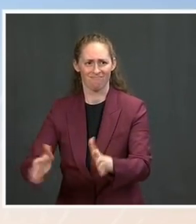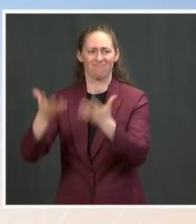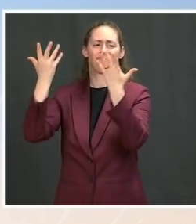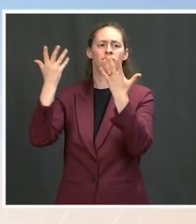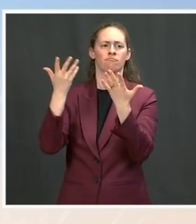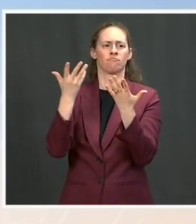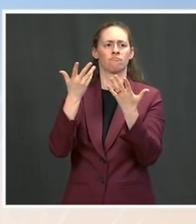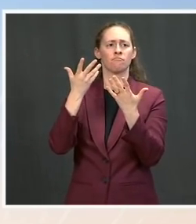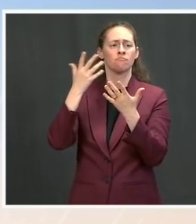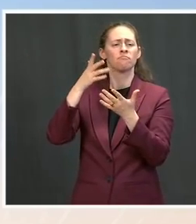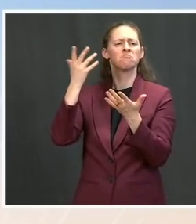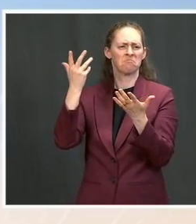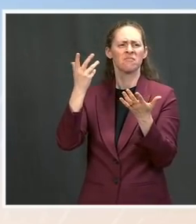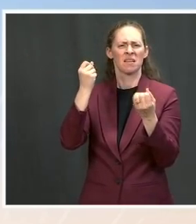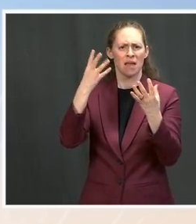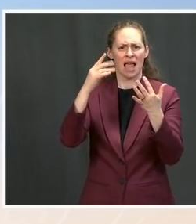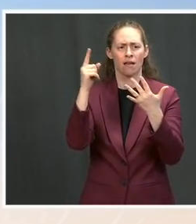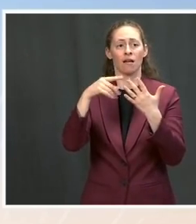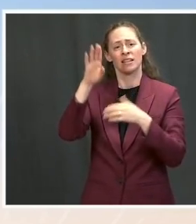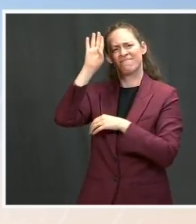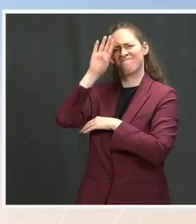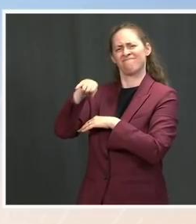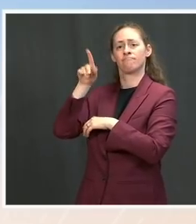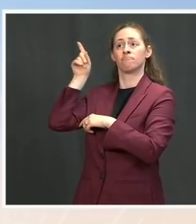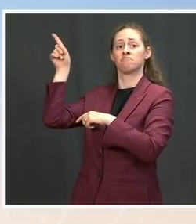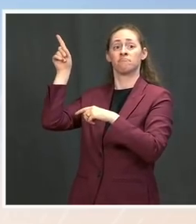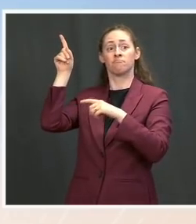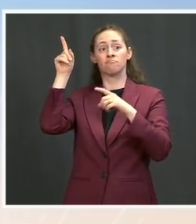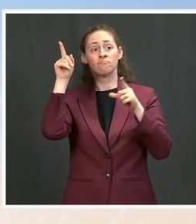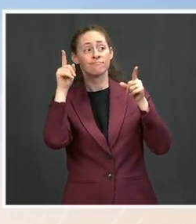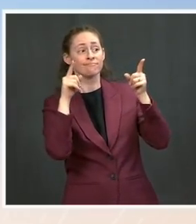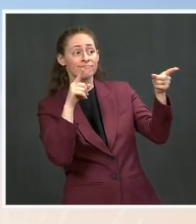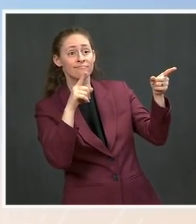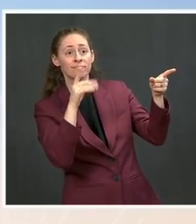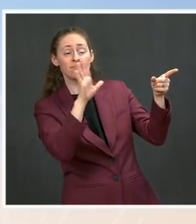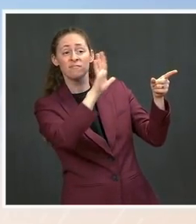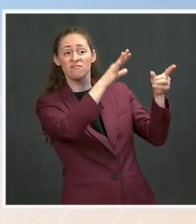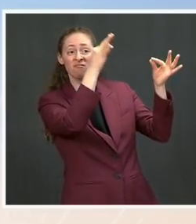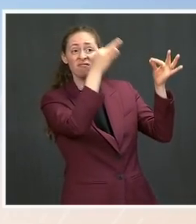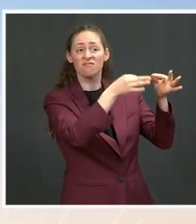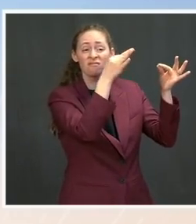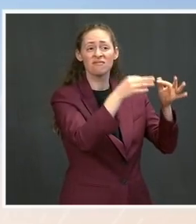on many policies with Congresswoman Cheney, but his view is that the American people elected him,